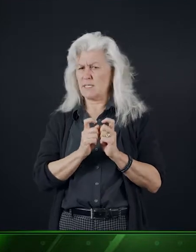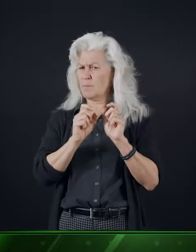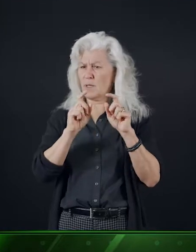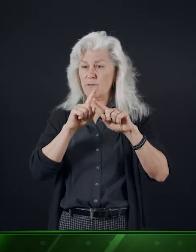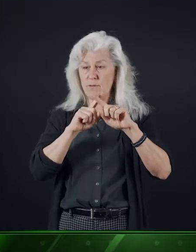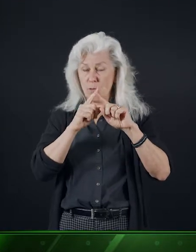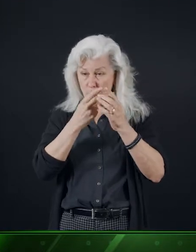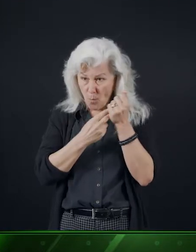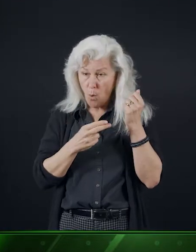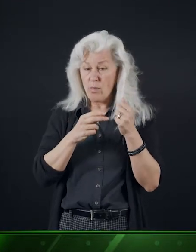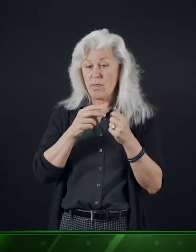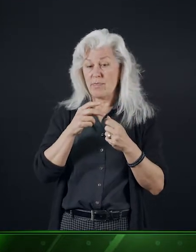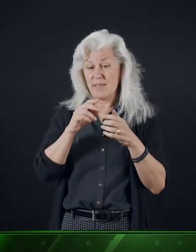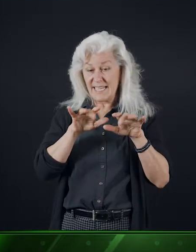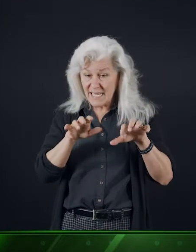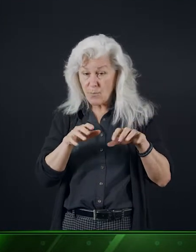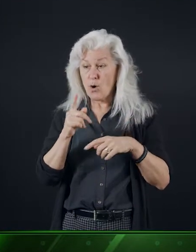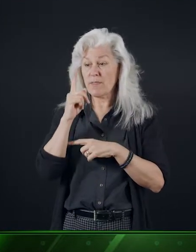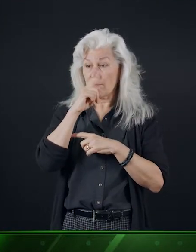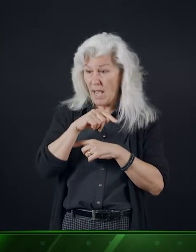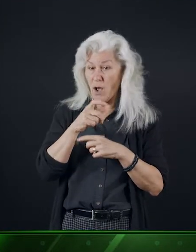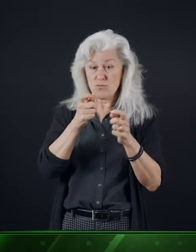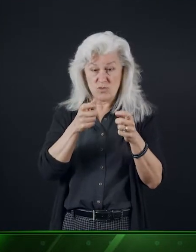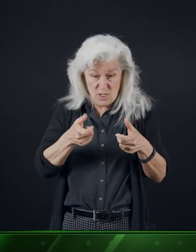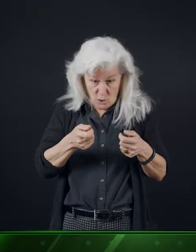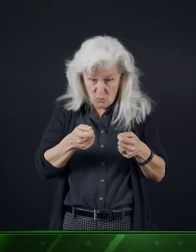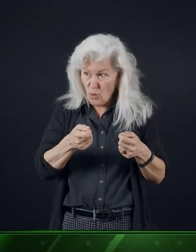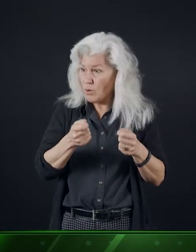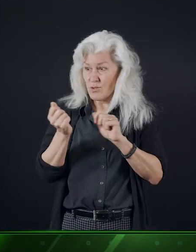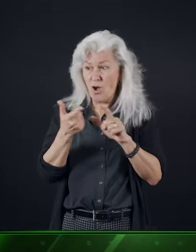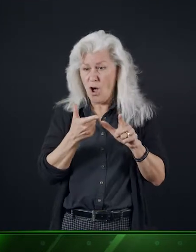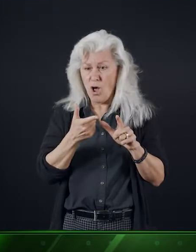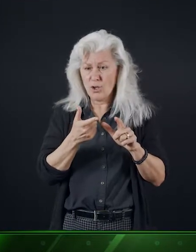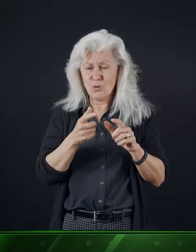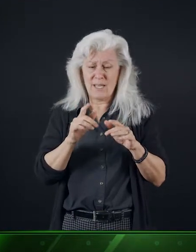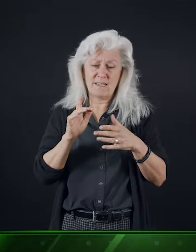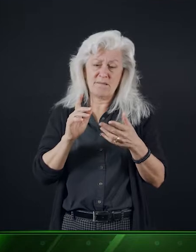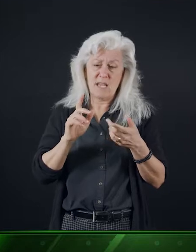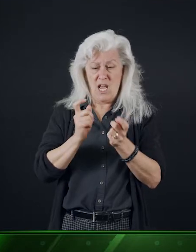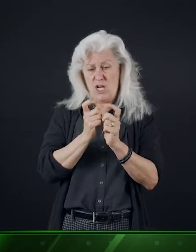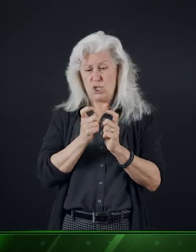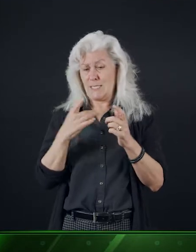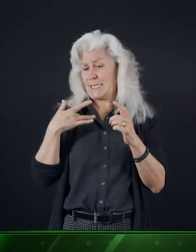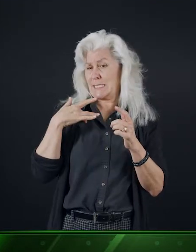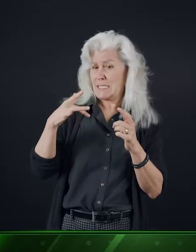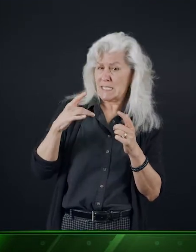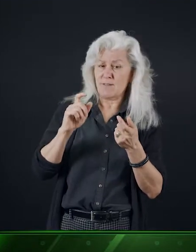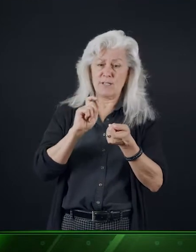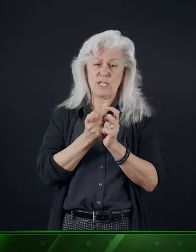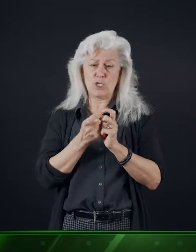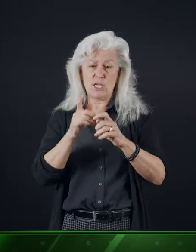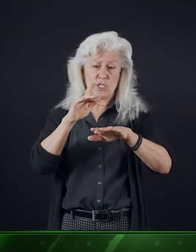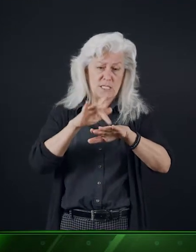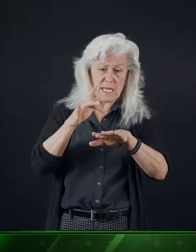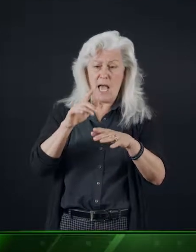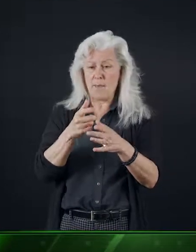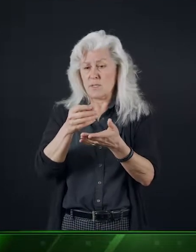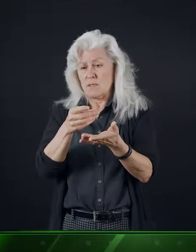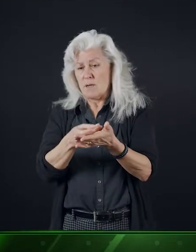as far as being able to re-bind keys, adjust sensitivity, and change to taps and toggles versus holds. You can set whether or not